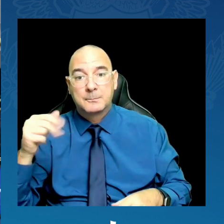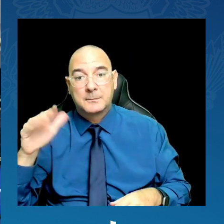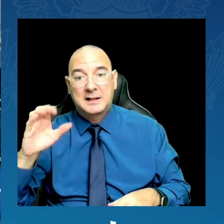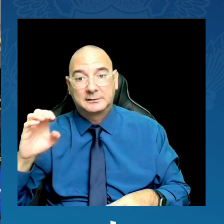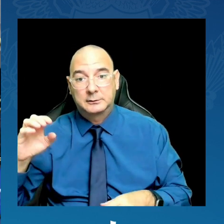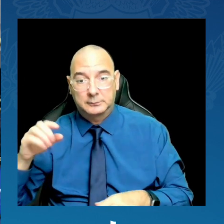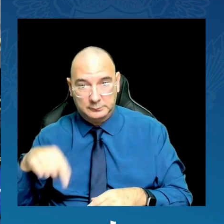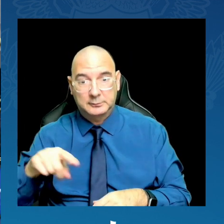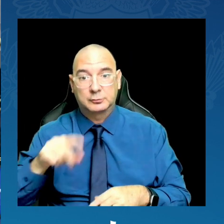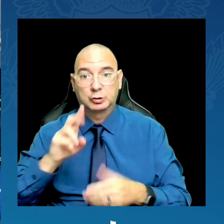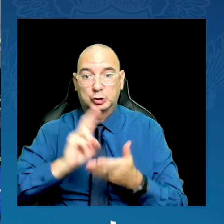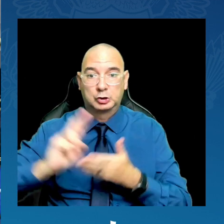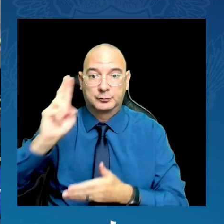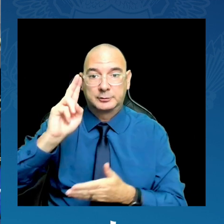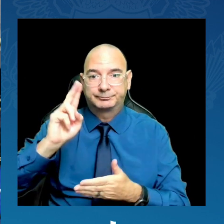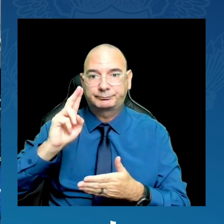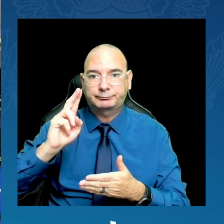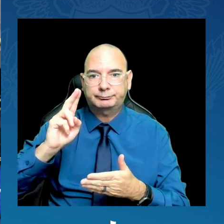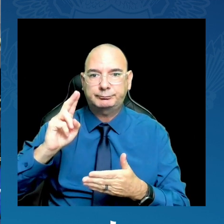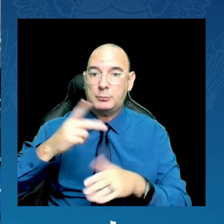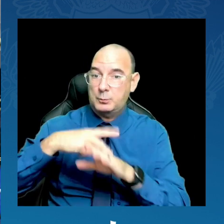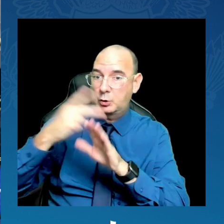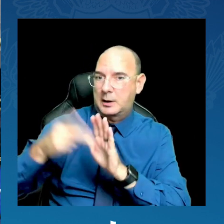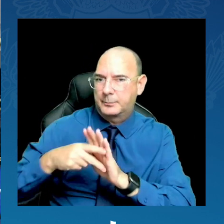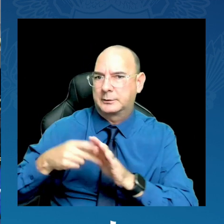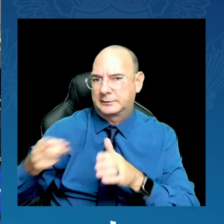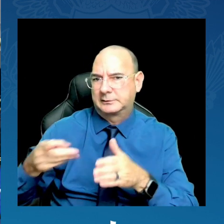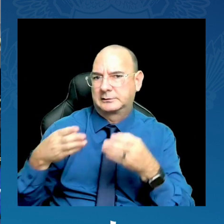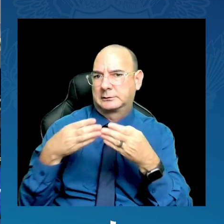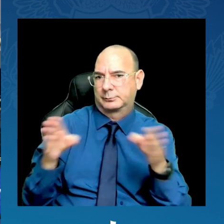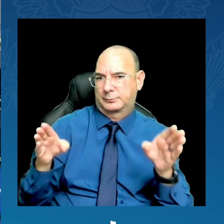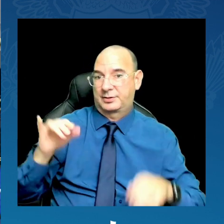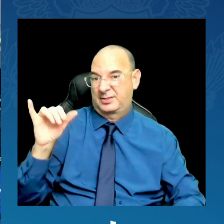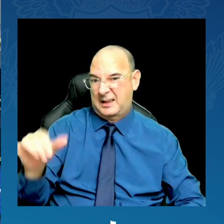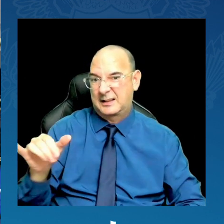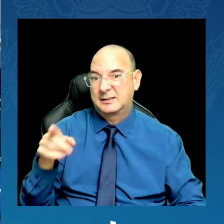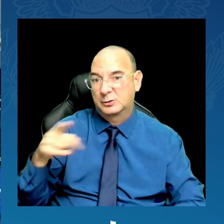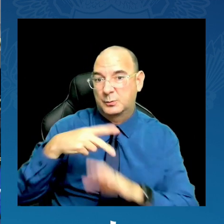in science and technology and engine programs and provide research opportunities